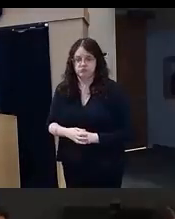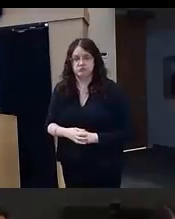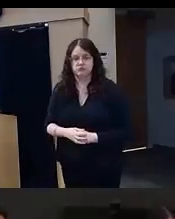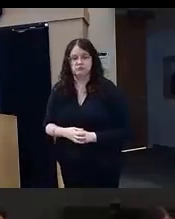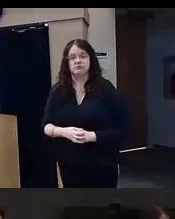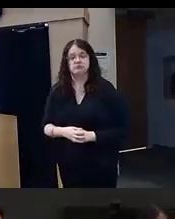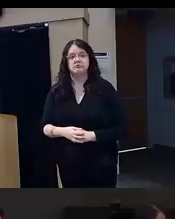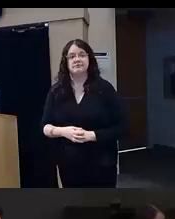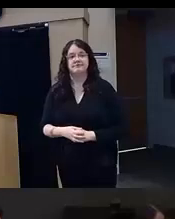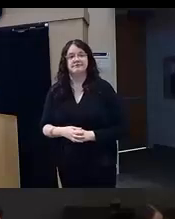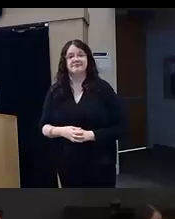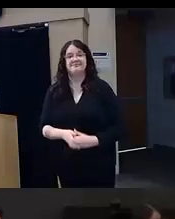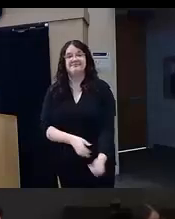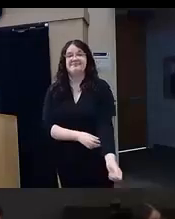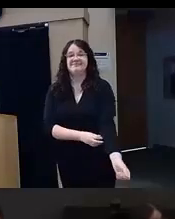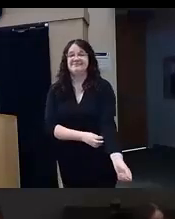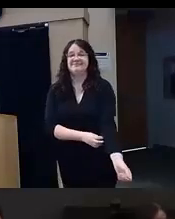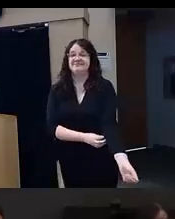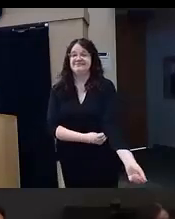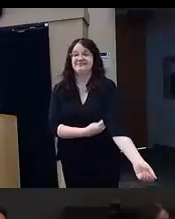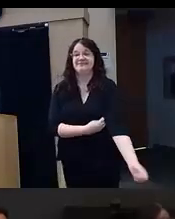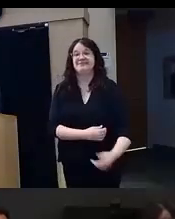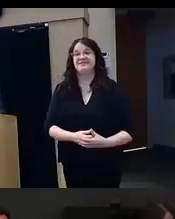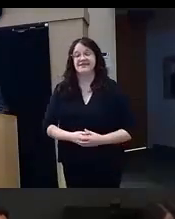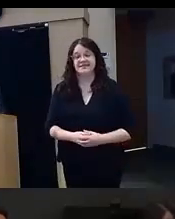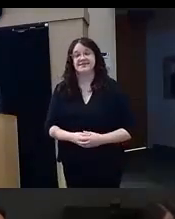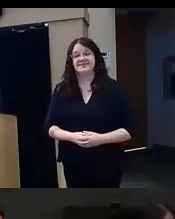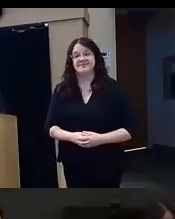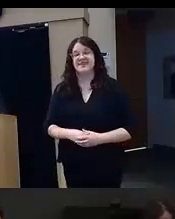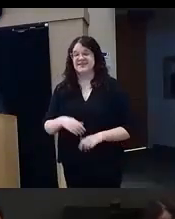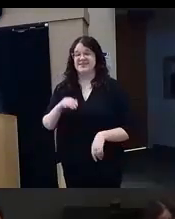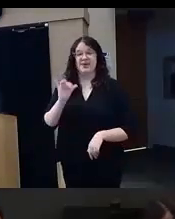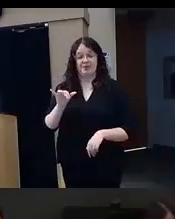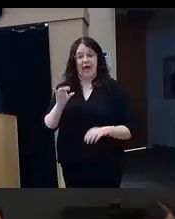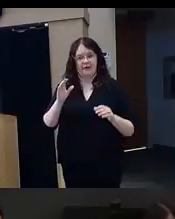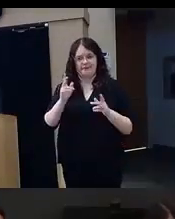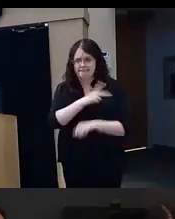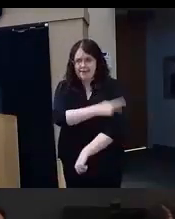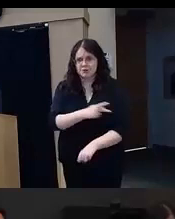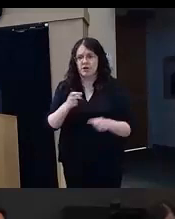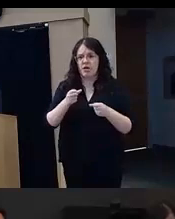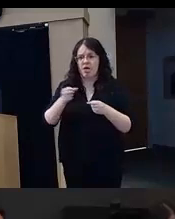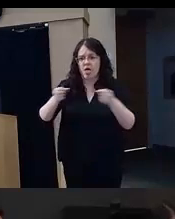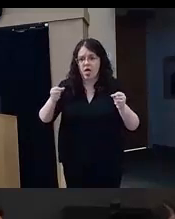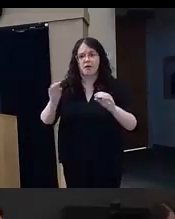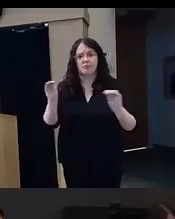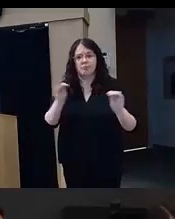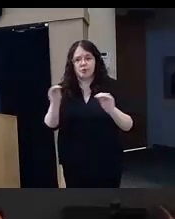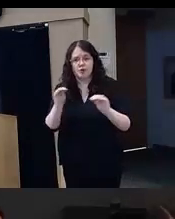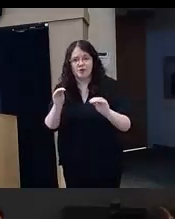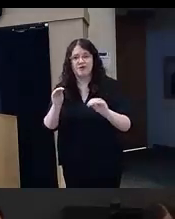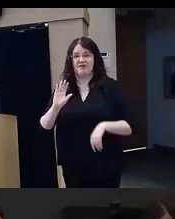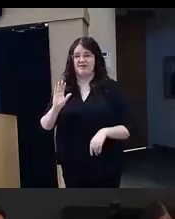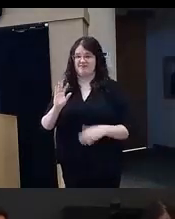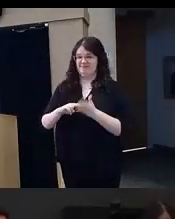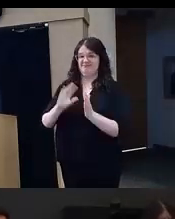now essentially when you do all that our entire service line related to acute care was paralyzed